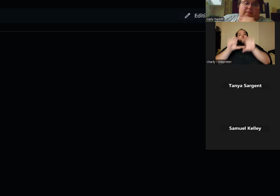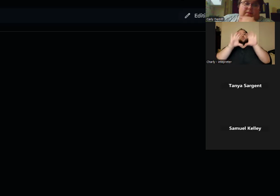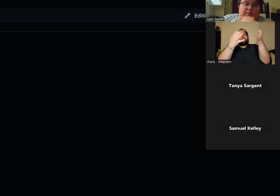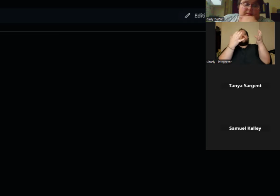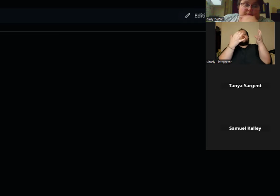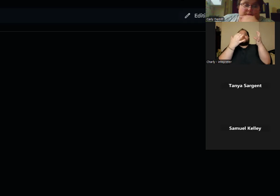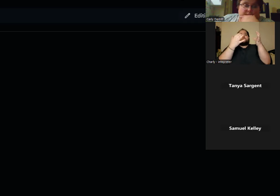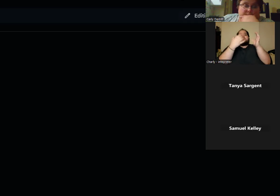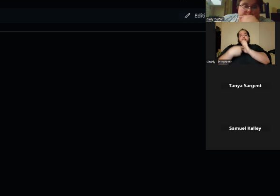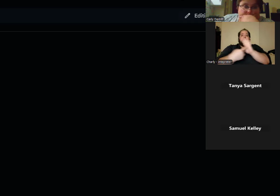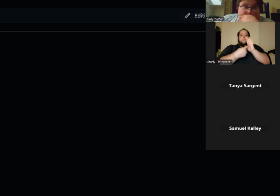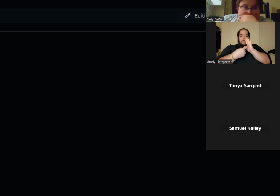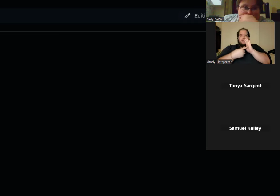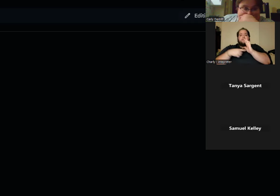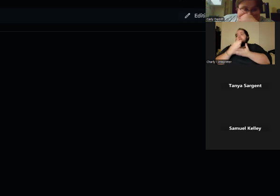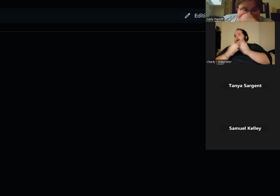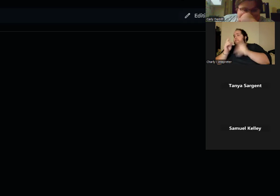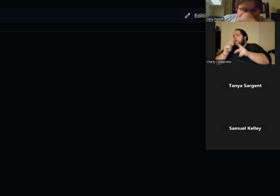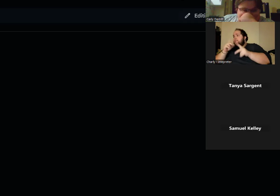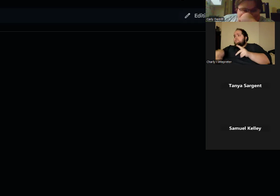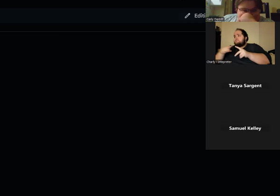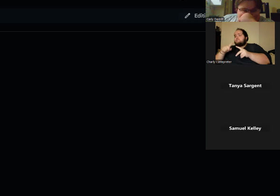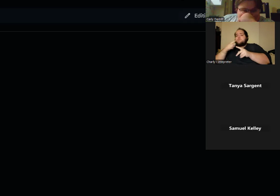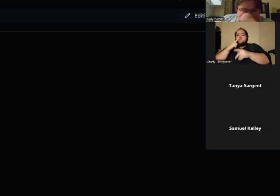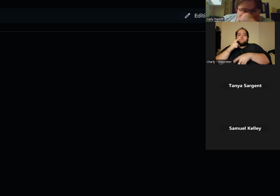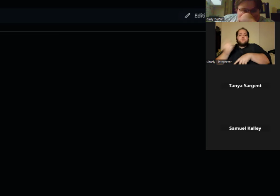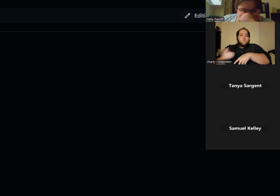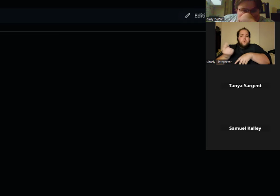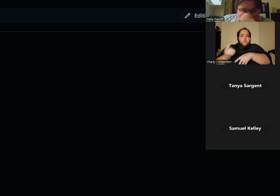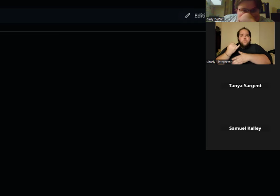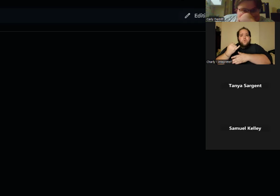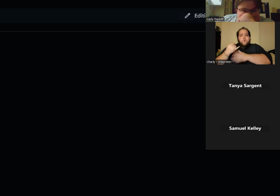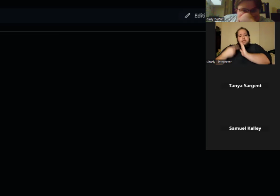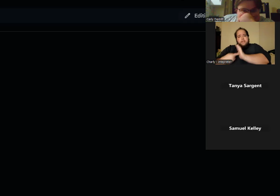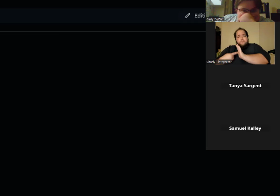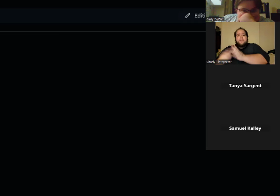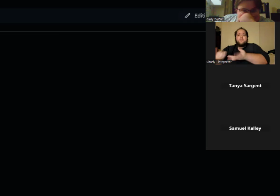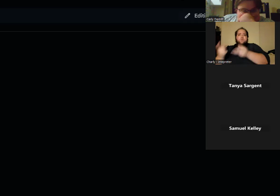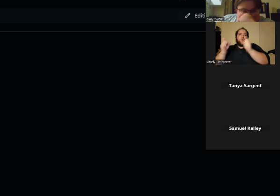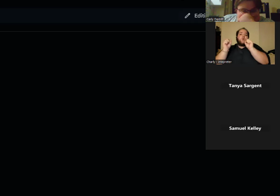depends on what path they're taking. And you can put "selected" (selected group exhibit). And I think that's super